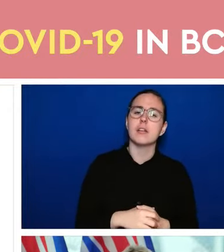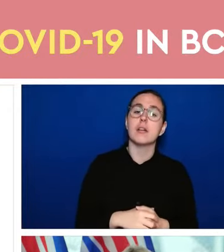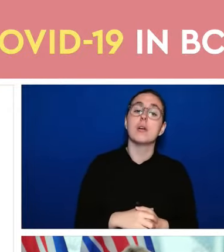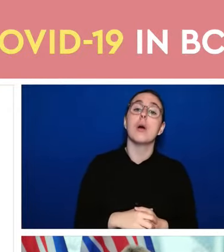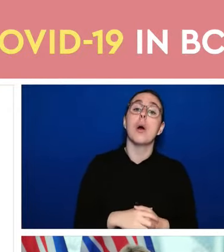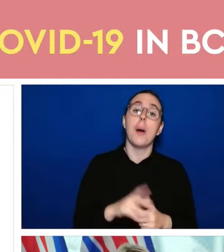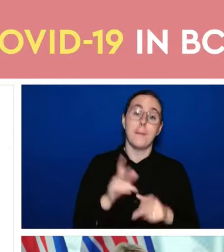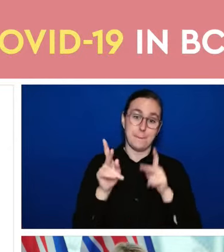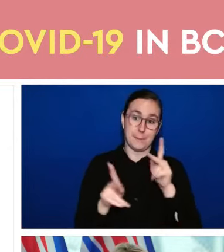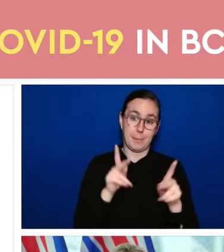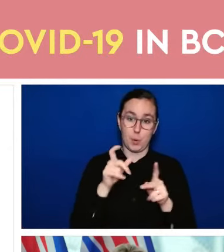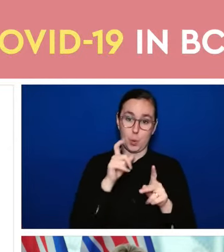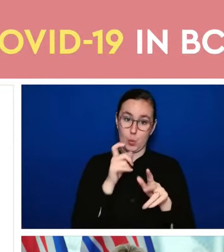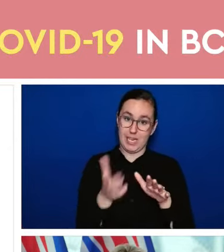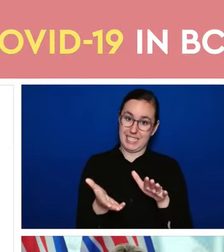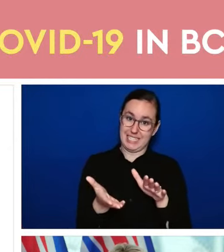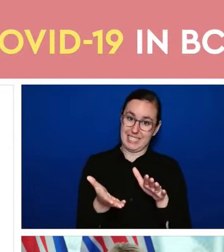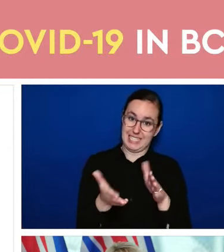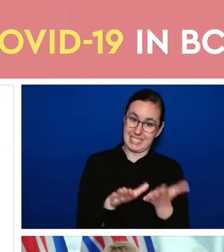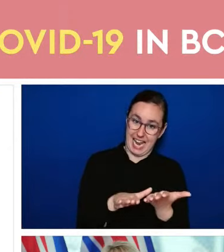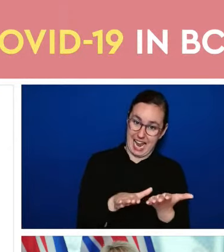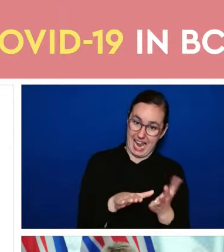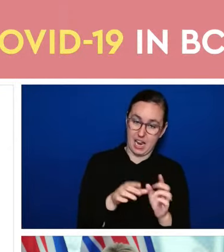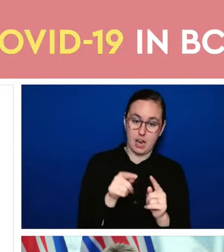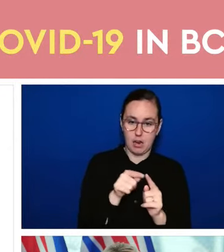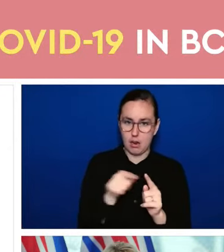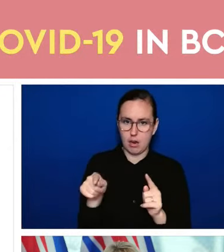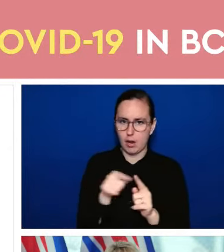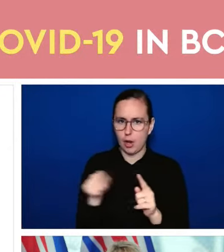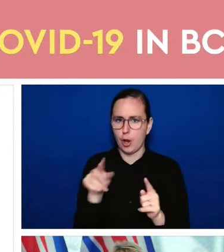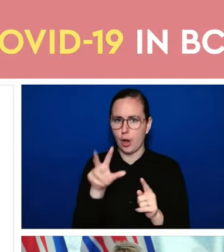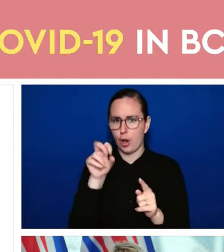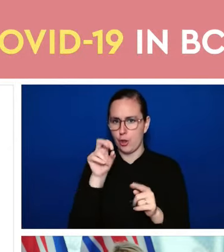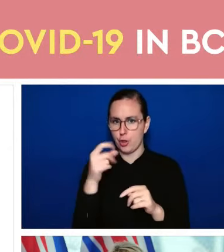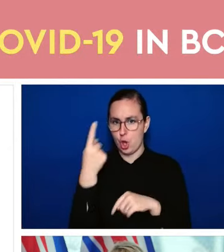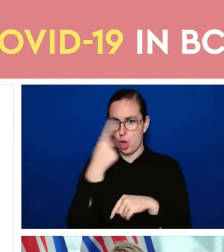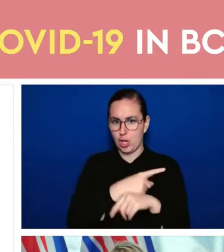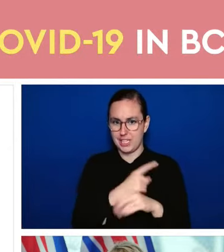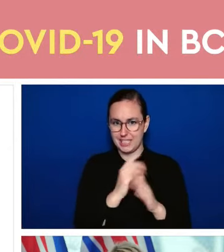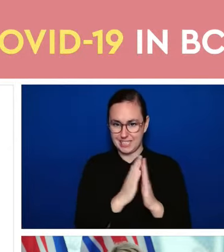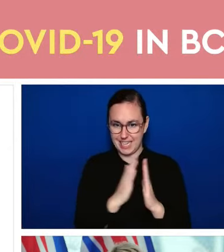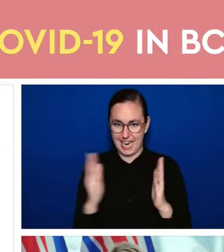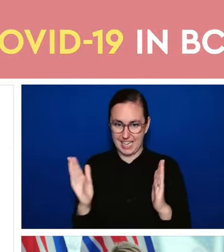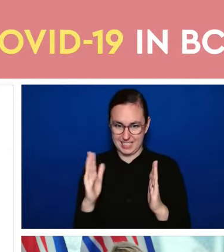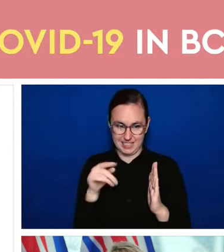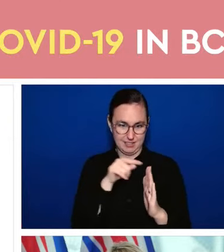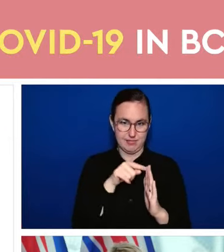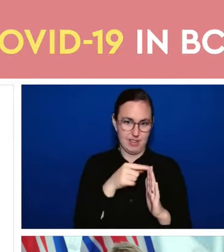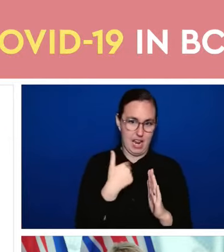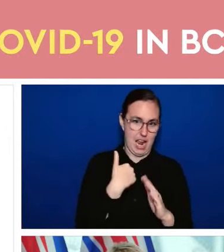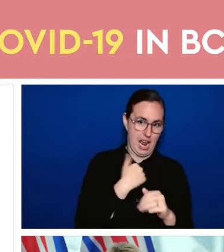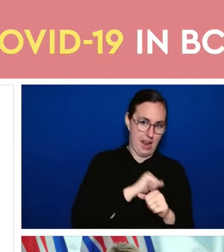within three days getting to our database and then we updated as we get data from vital